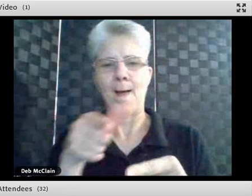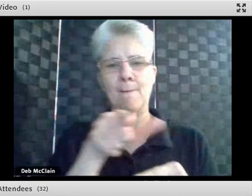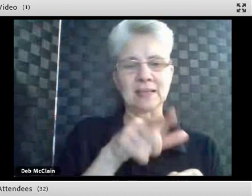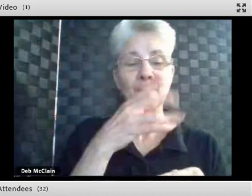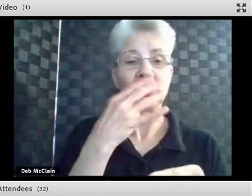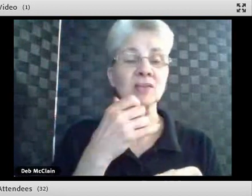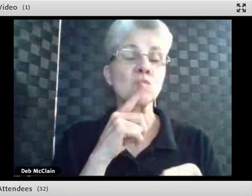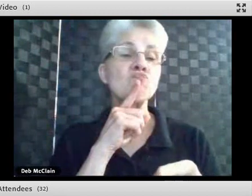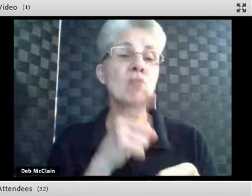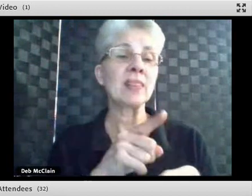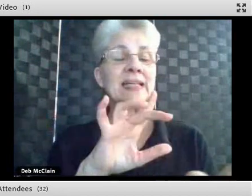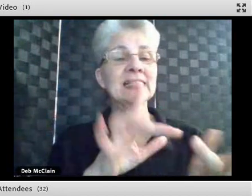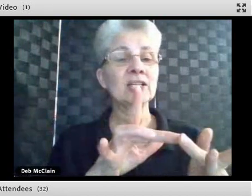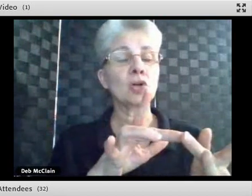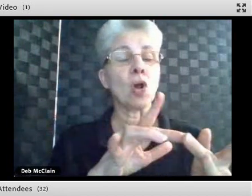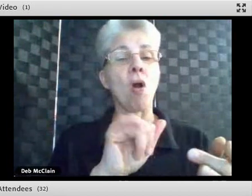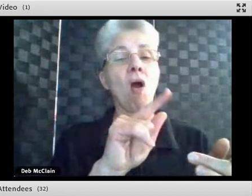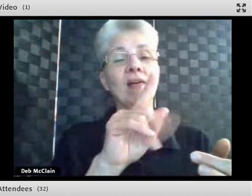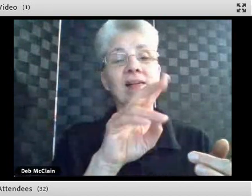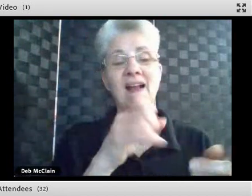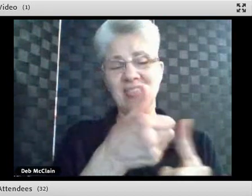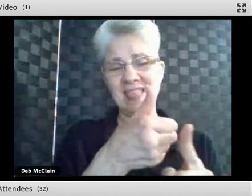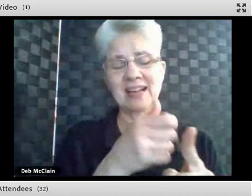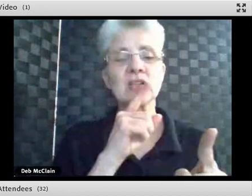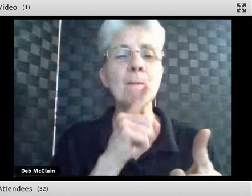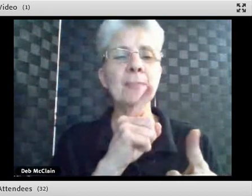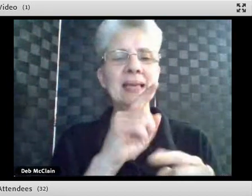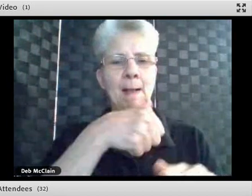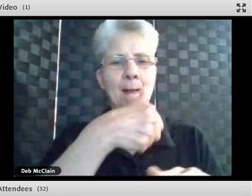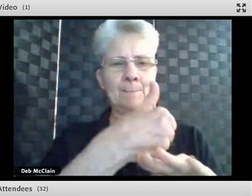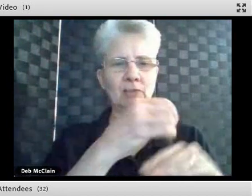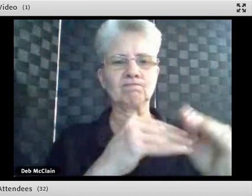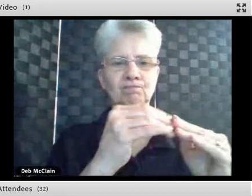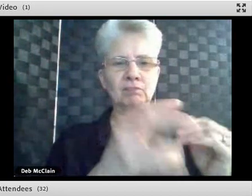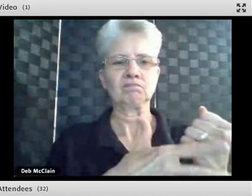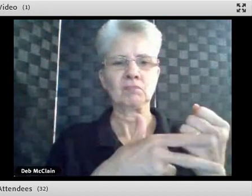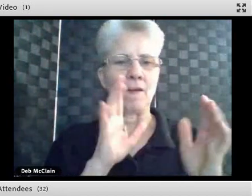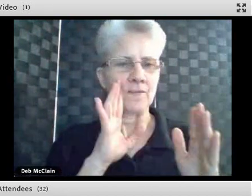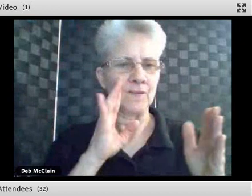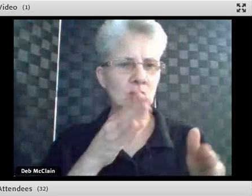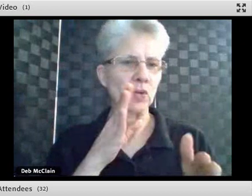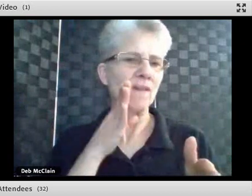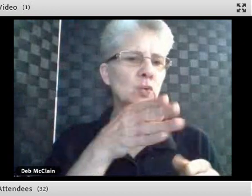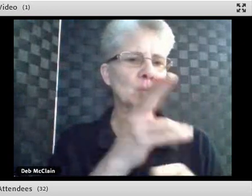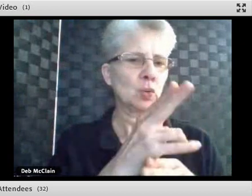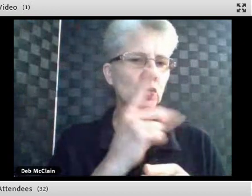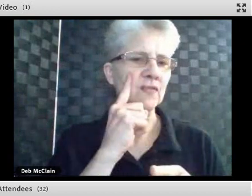because, really, a digital archive is being built to focus on future users of the content.